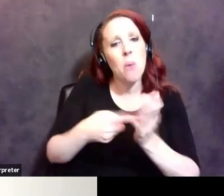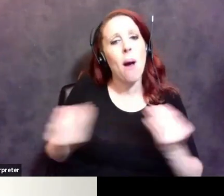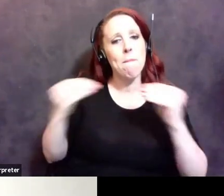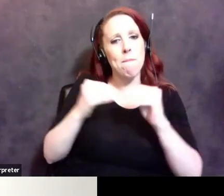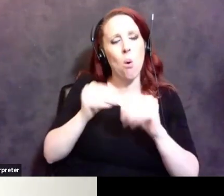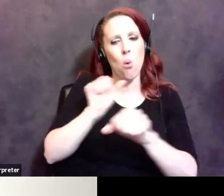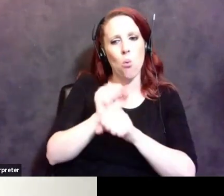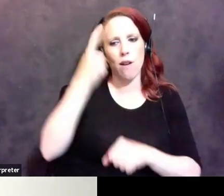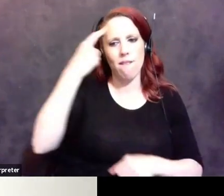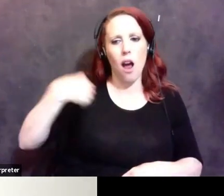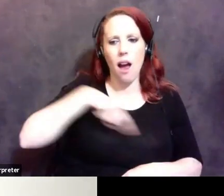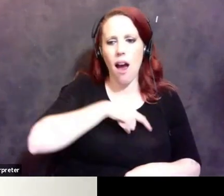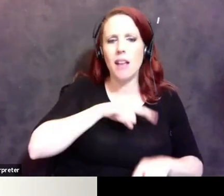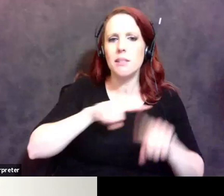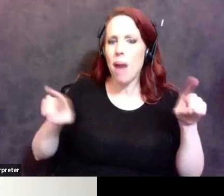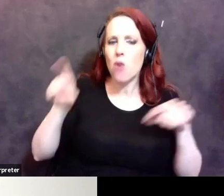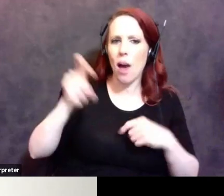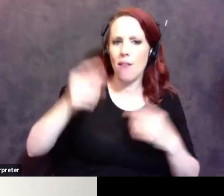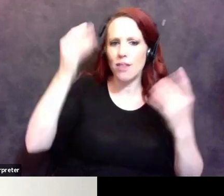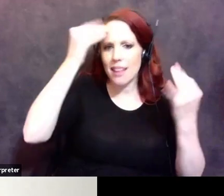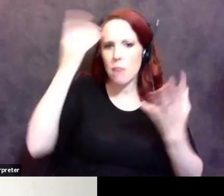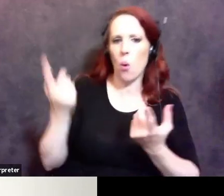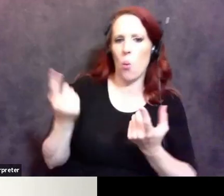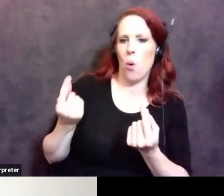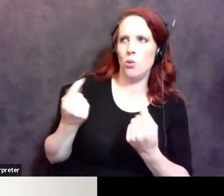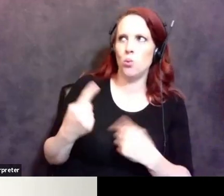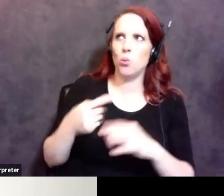you can do, what you can say that can help them do it right the next time.